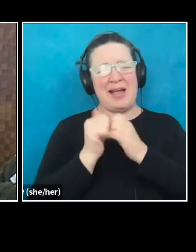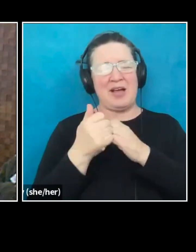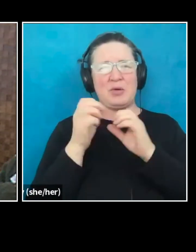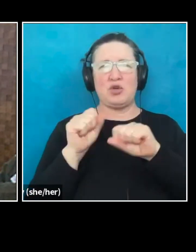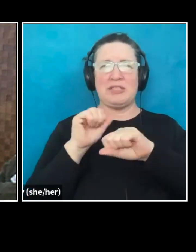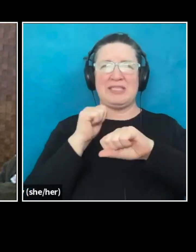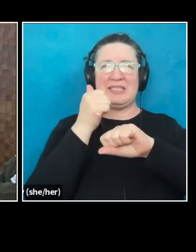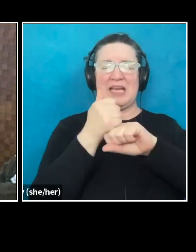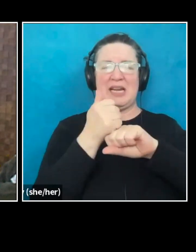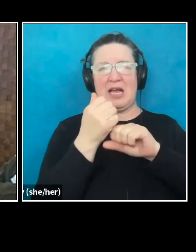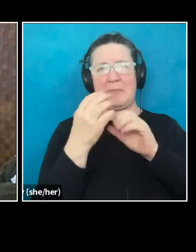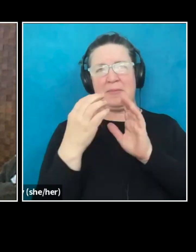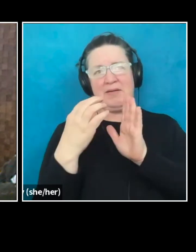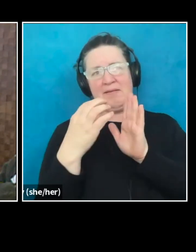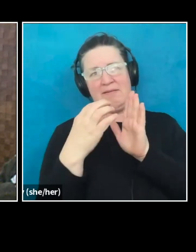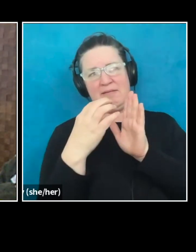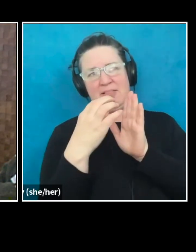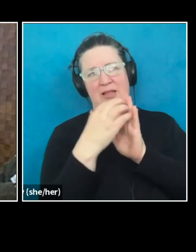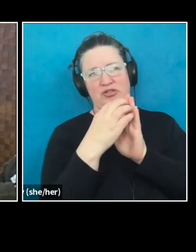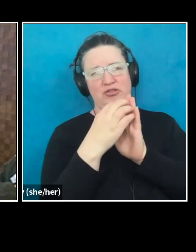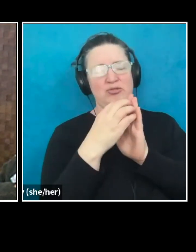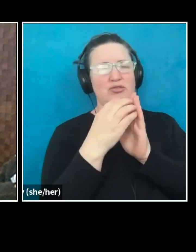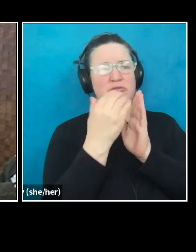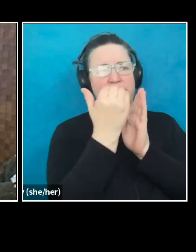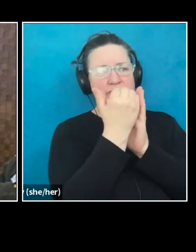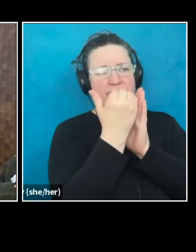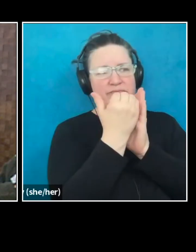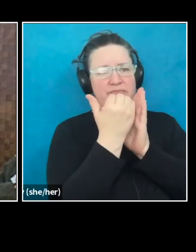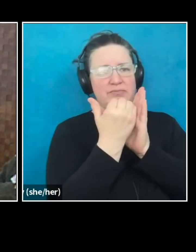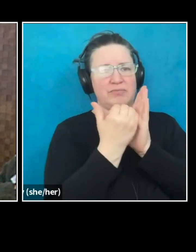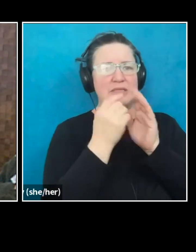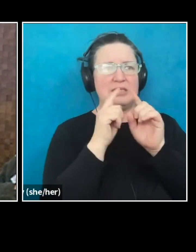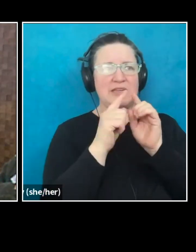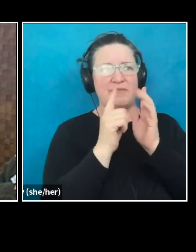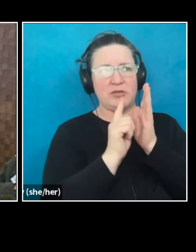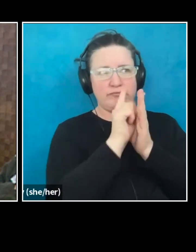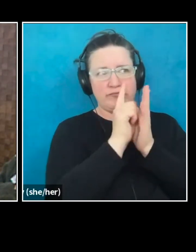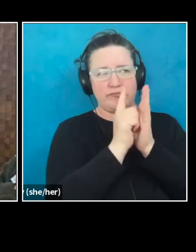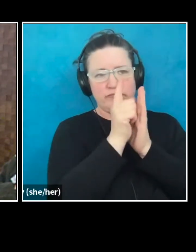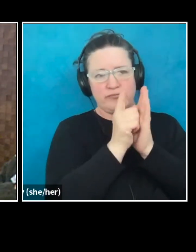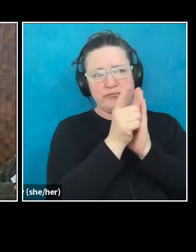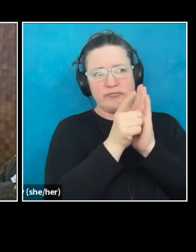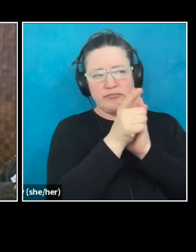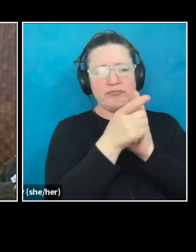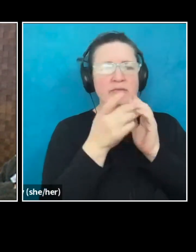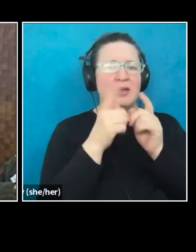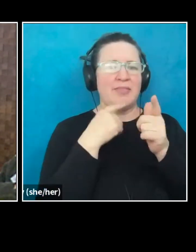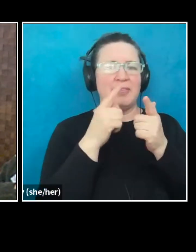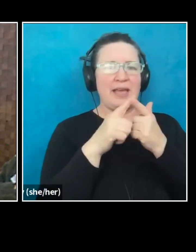that's like either a linear route or something that um gives some I don't know spatial clues